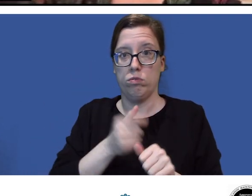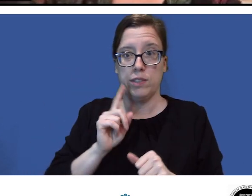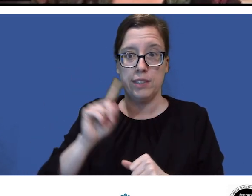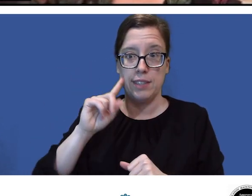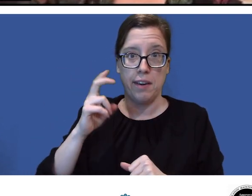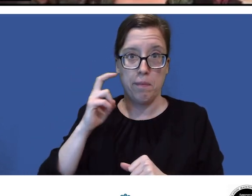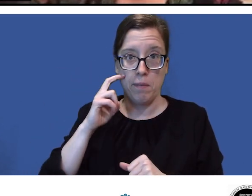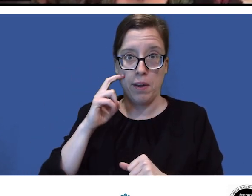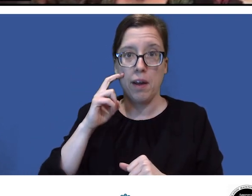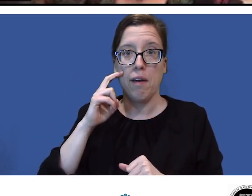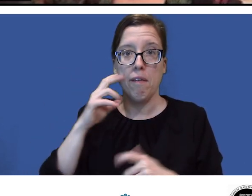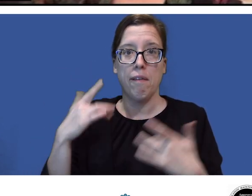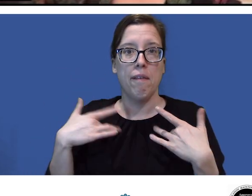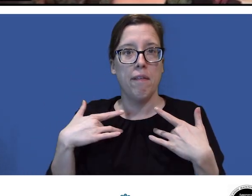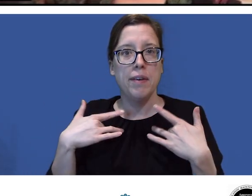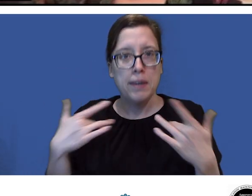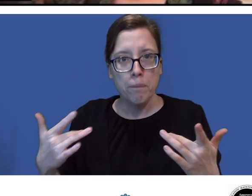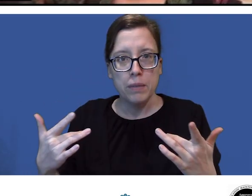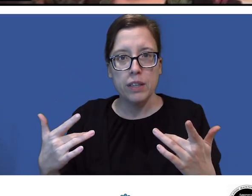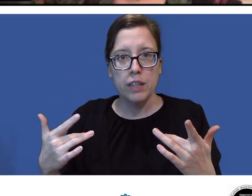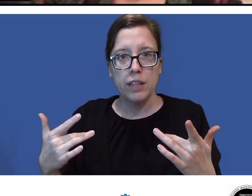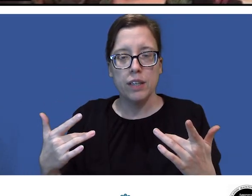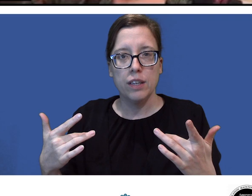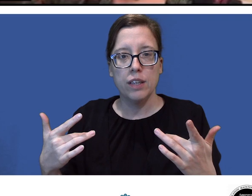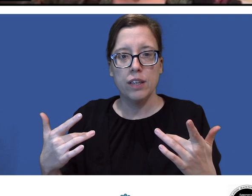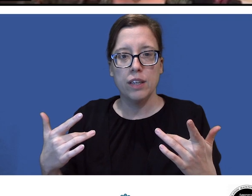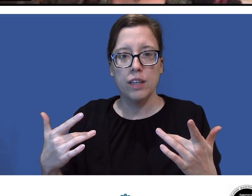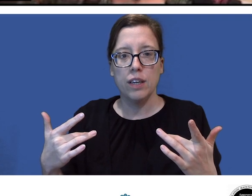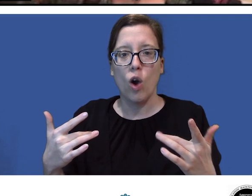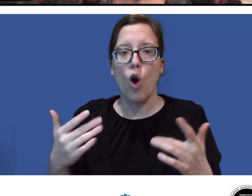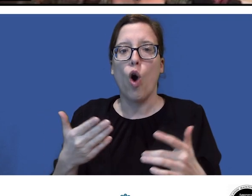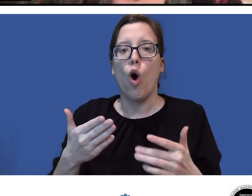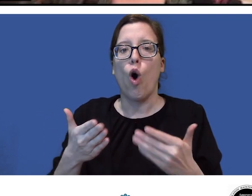That means it's the majority of kids experience this stuff at some point in time.